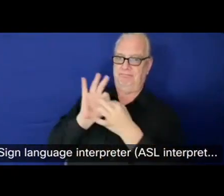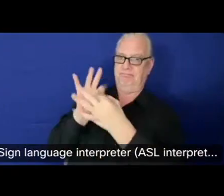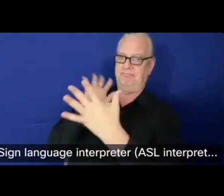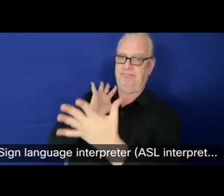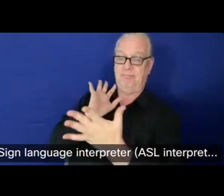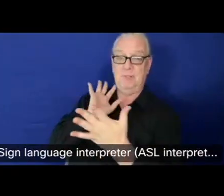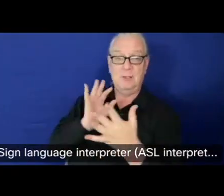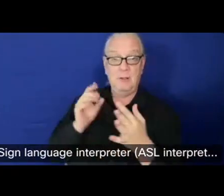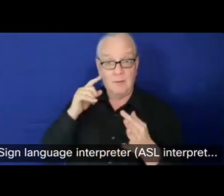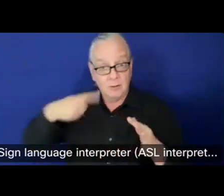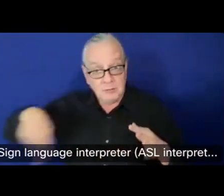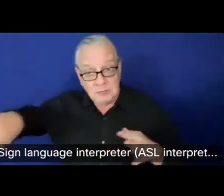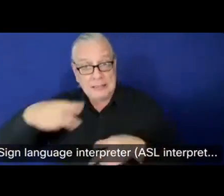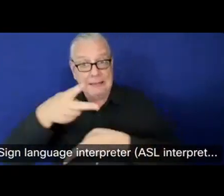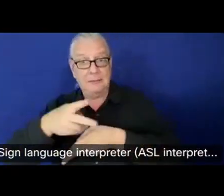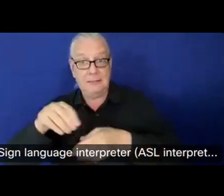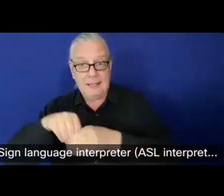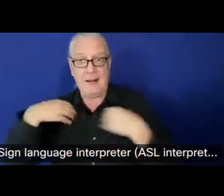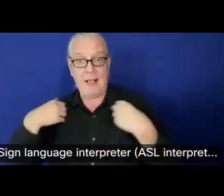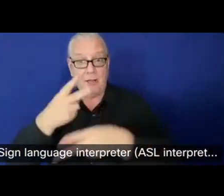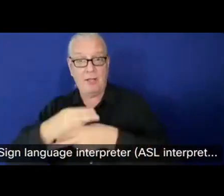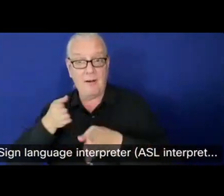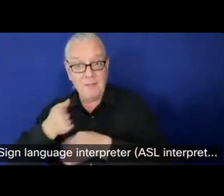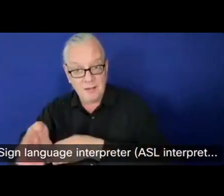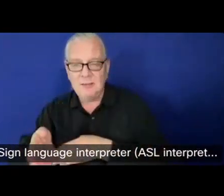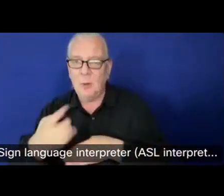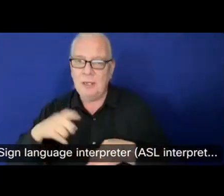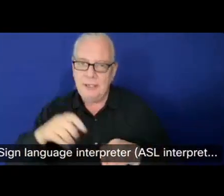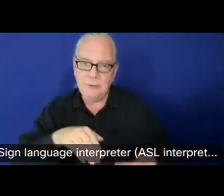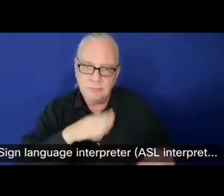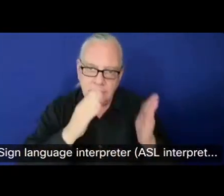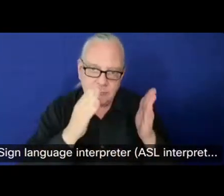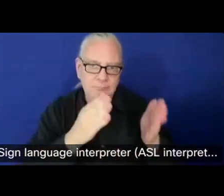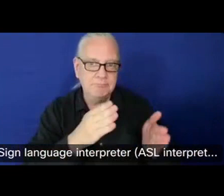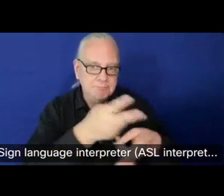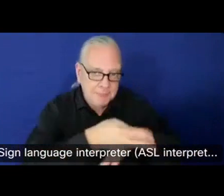living with HIV. There is a movement and language to